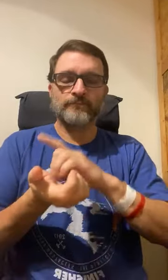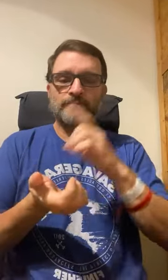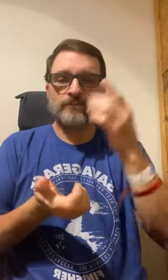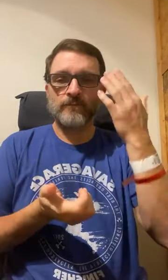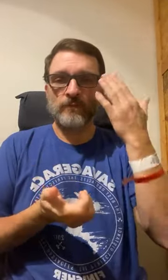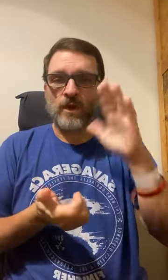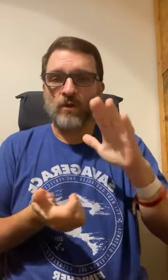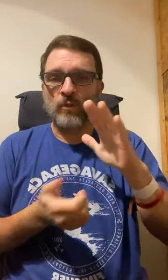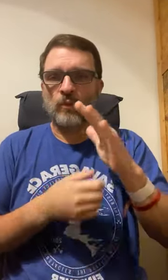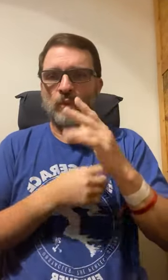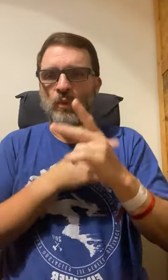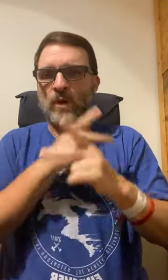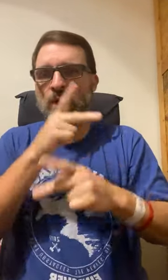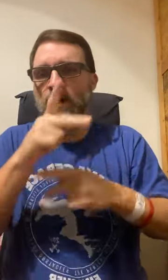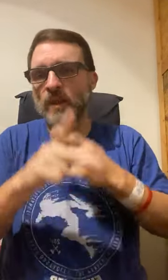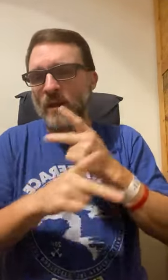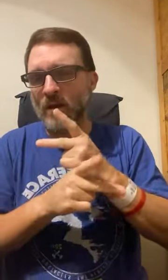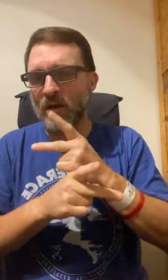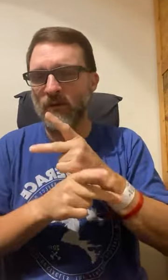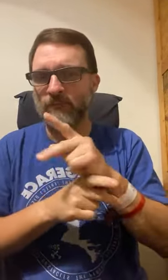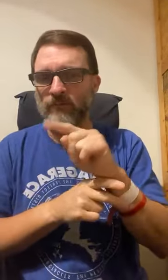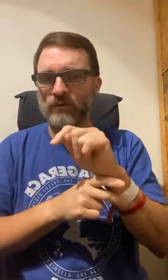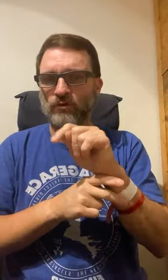The doctor doesnt know what kind of tumor